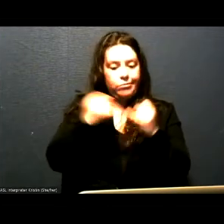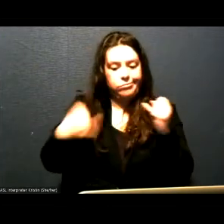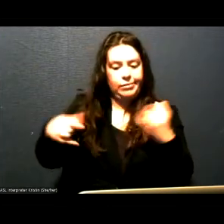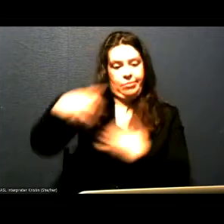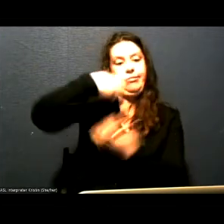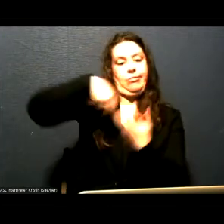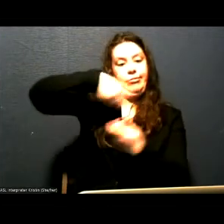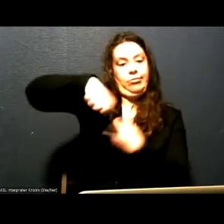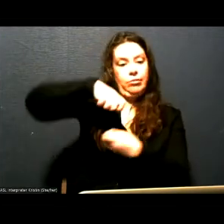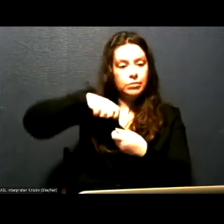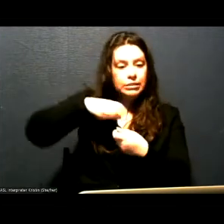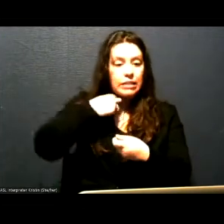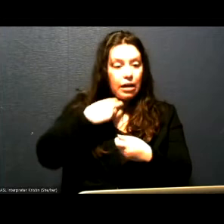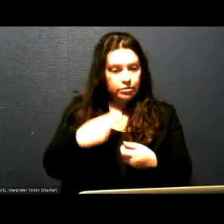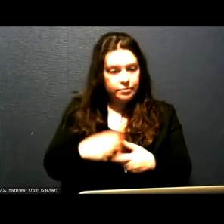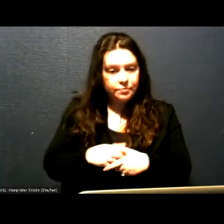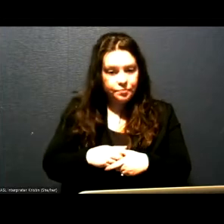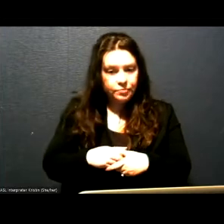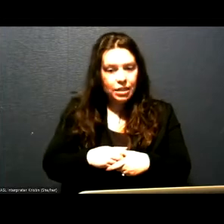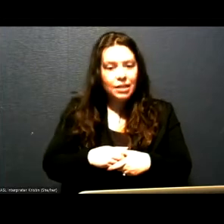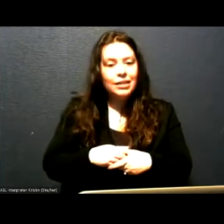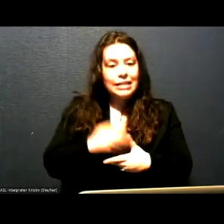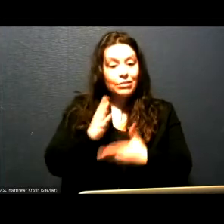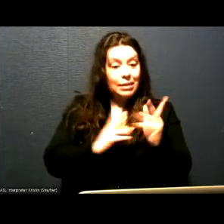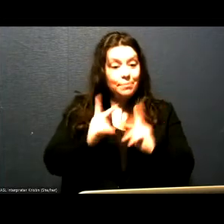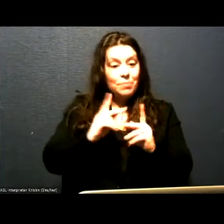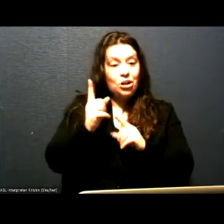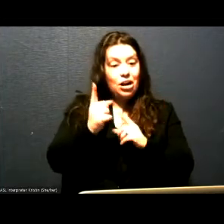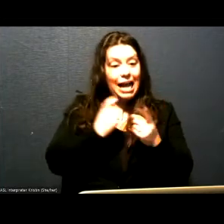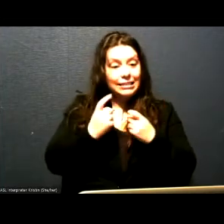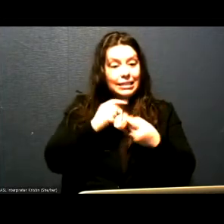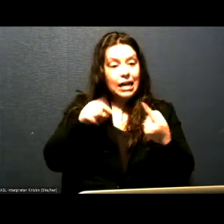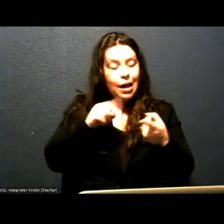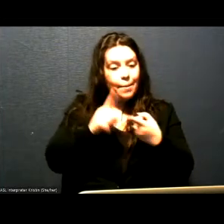um, sea lions and pelicans living together in the same habitat? Do they get along?